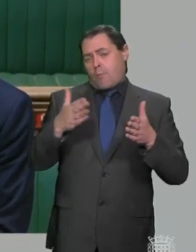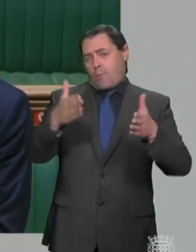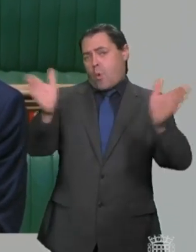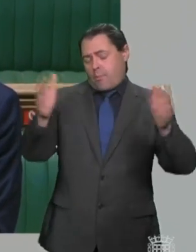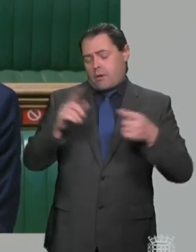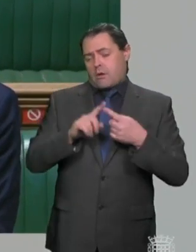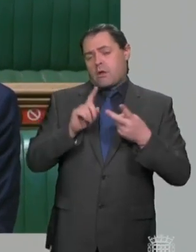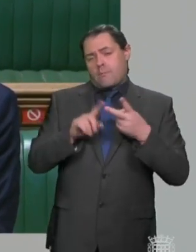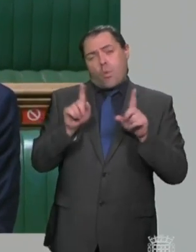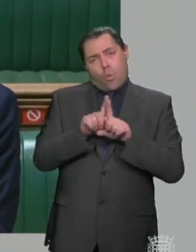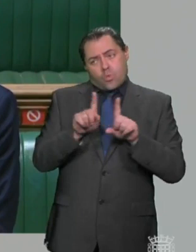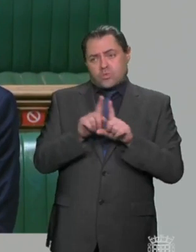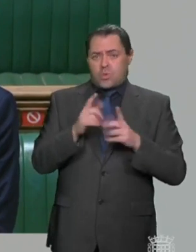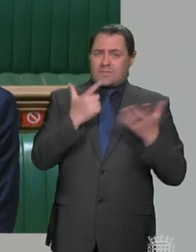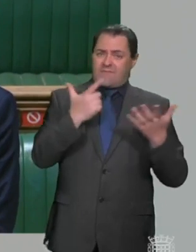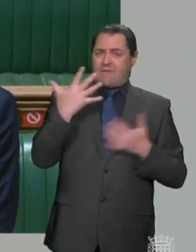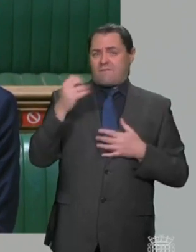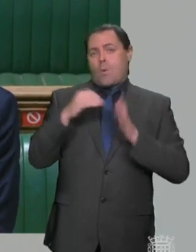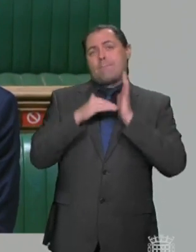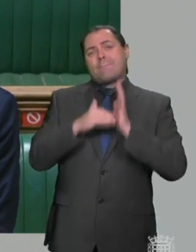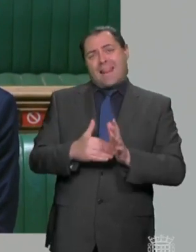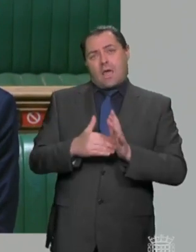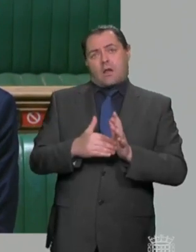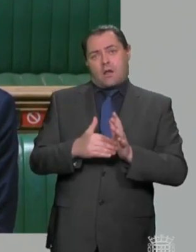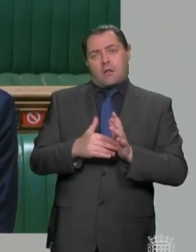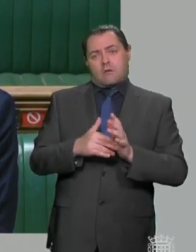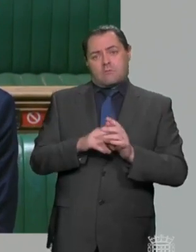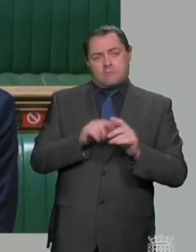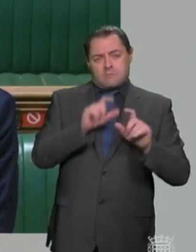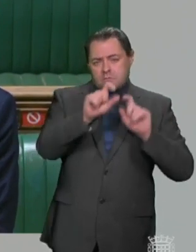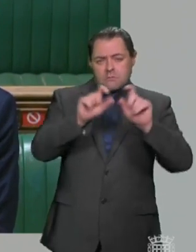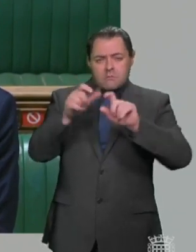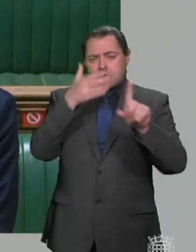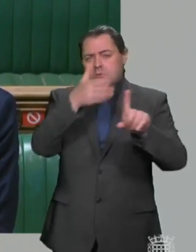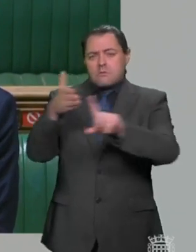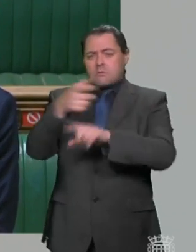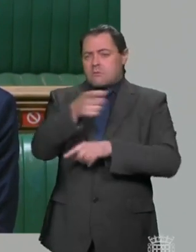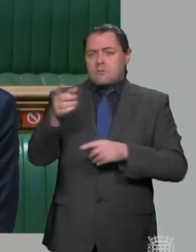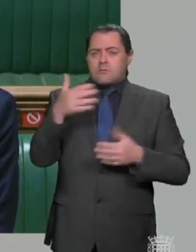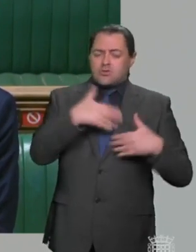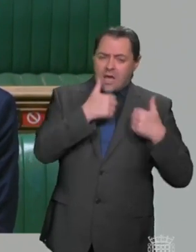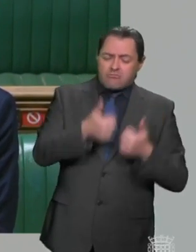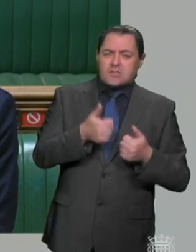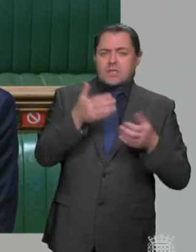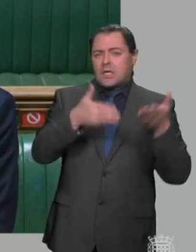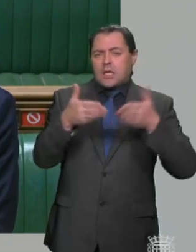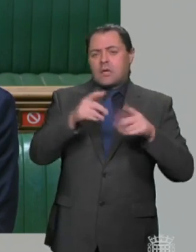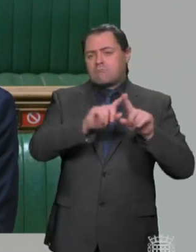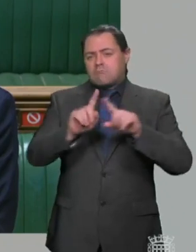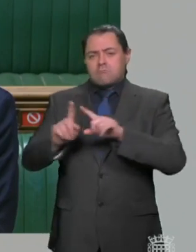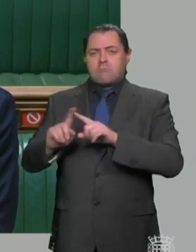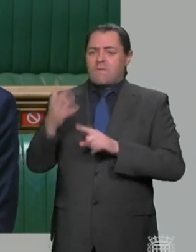a £750 million targeted package of support for charities, helping more than 14,000 organisations